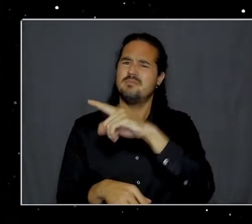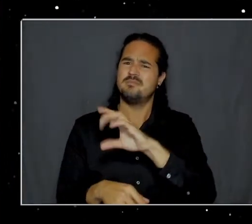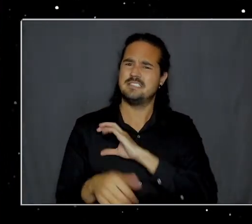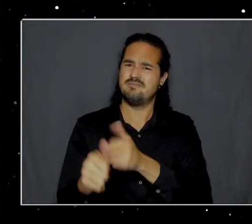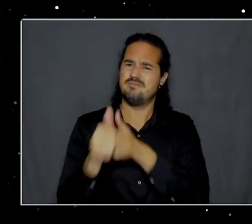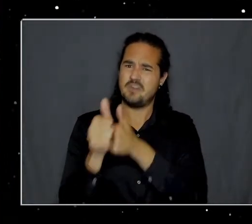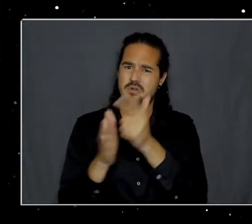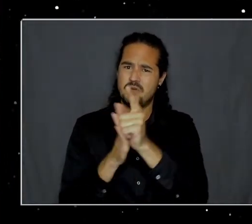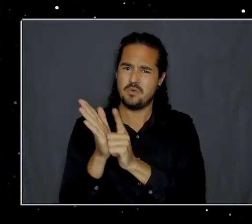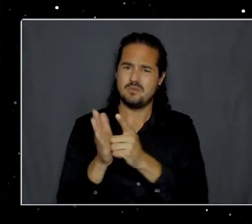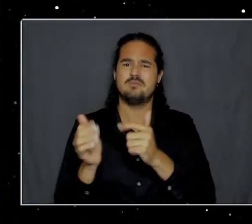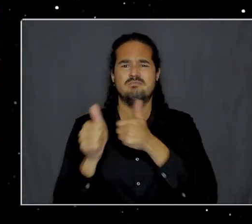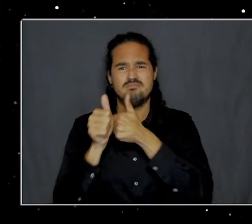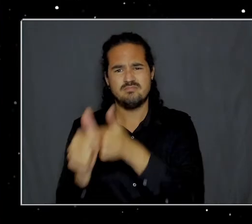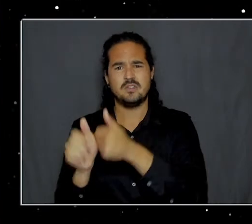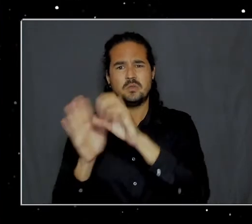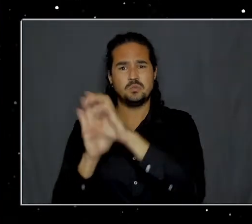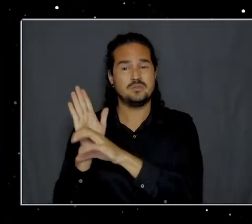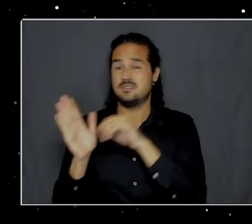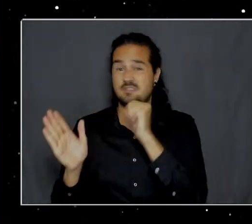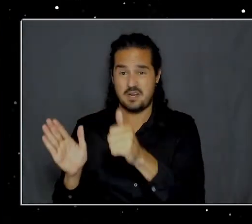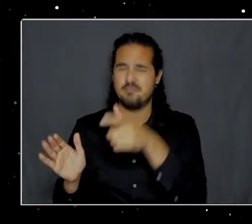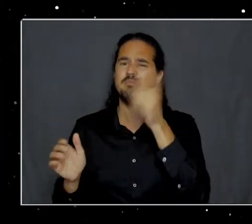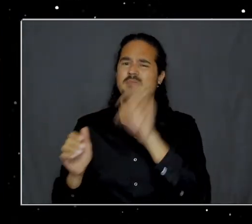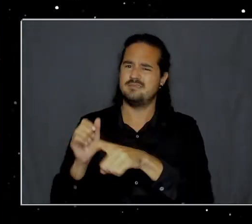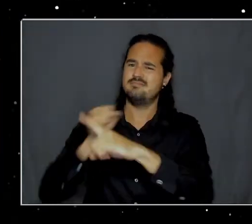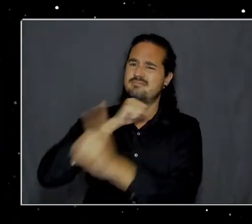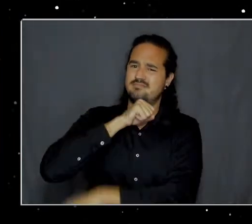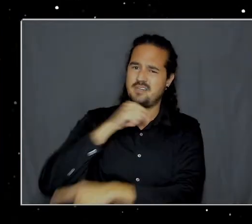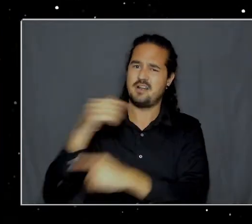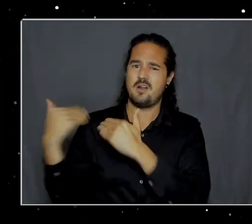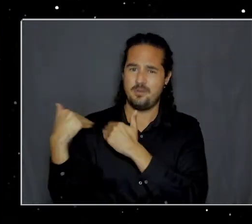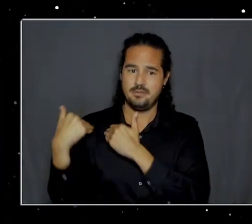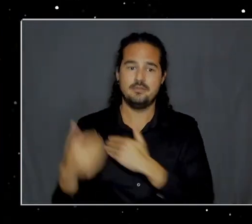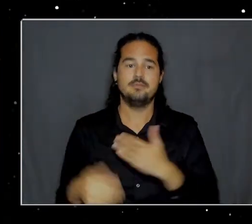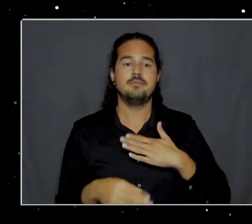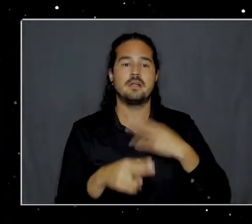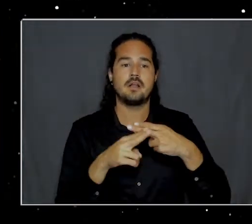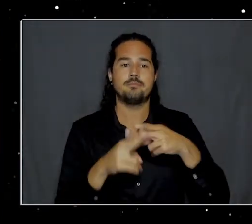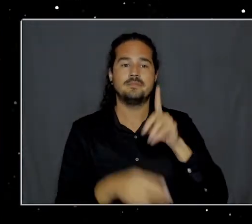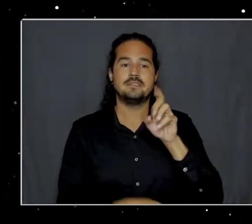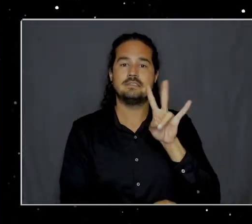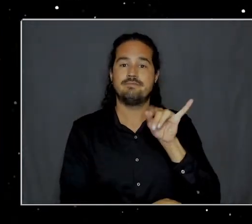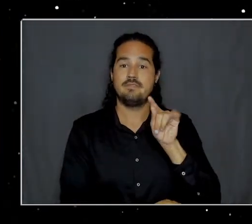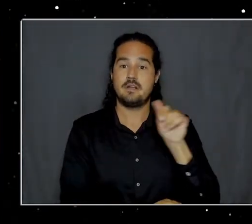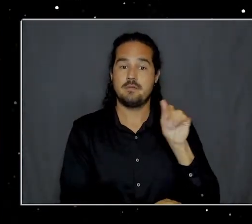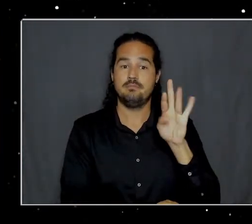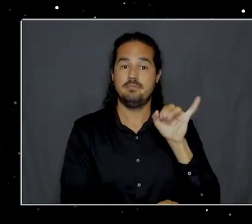AT THE TABLE, NOT JUST TO SIT THERE, BUT TO BE ENGAGED AND TO